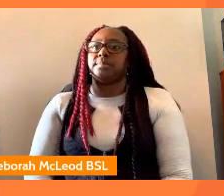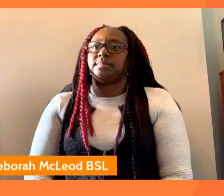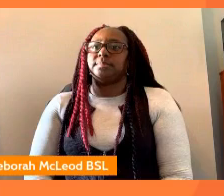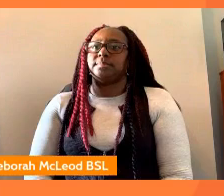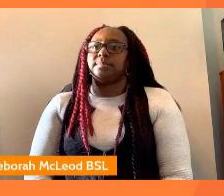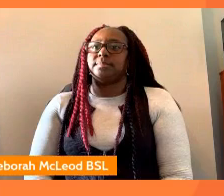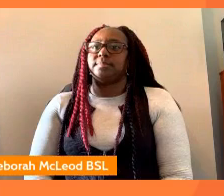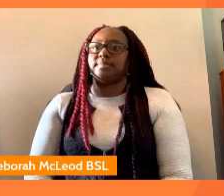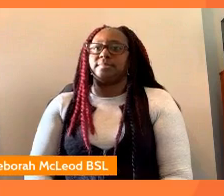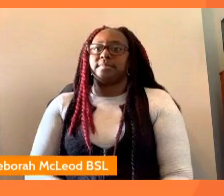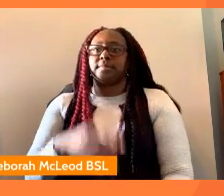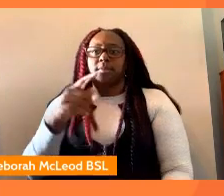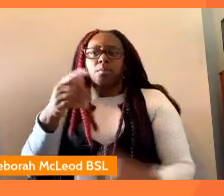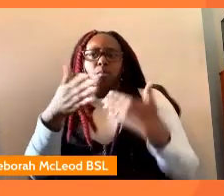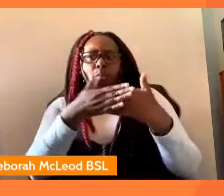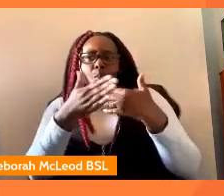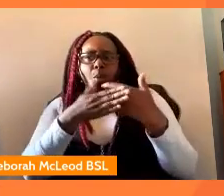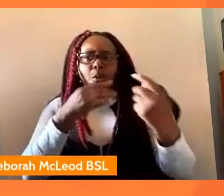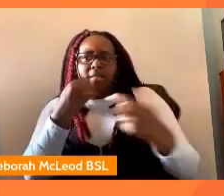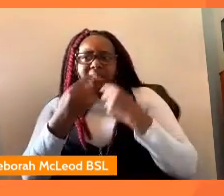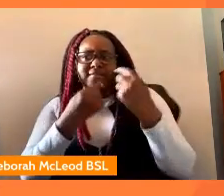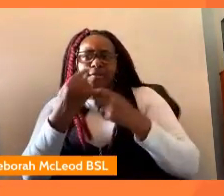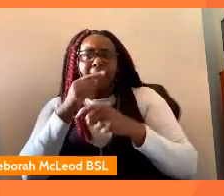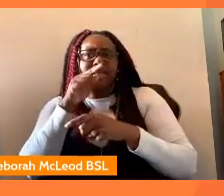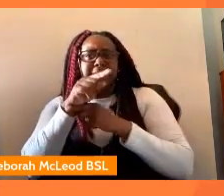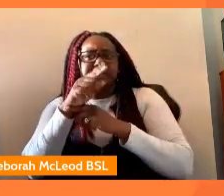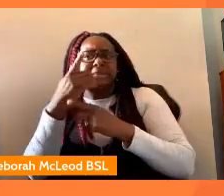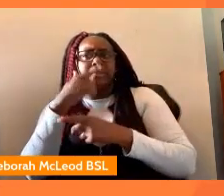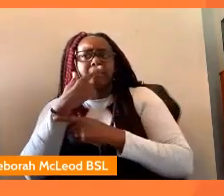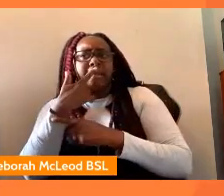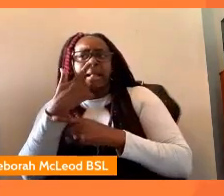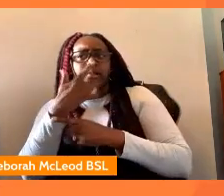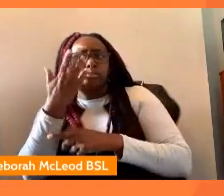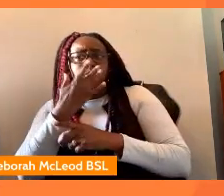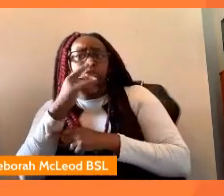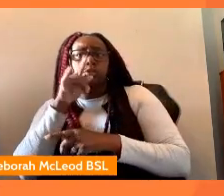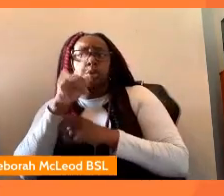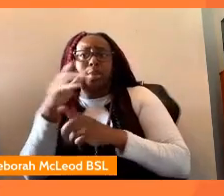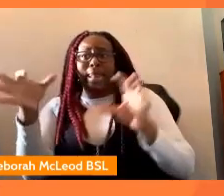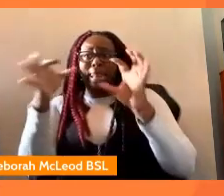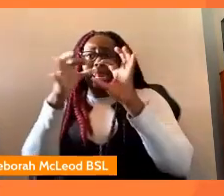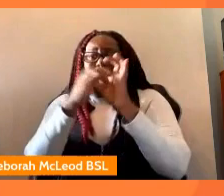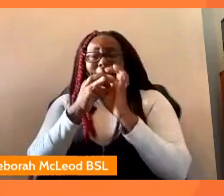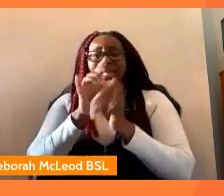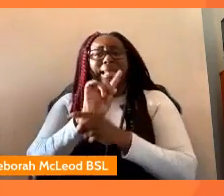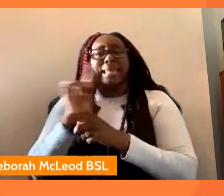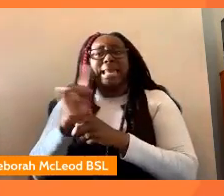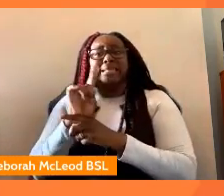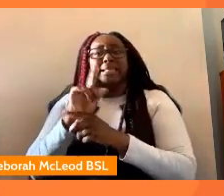And if you would like to know more about the Screen School, please do check out the link that we will put into the chat now.